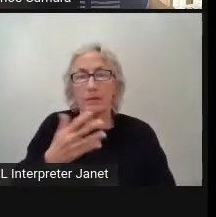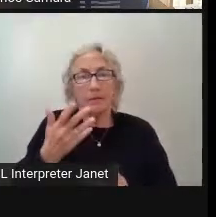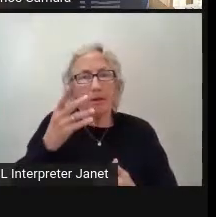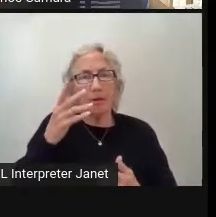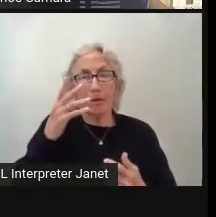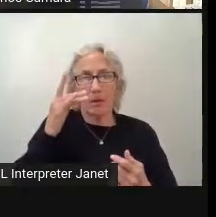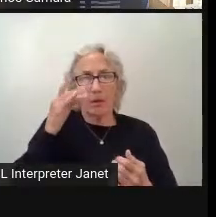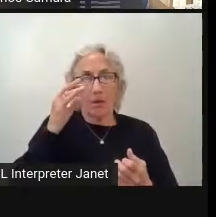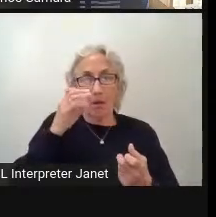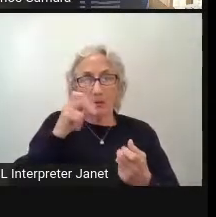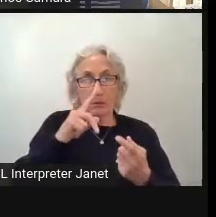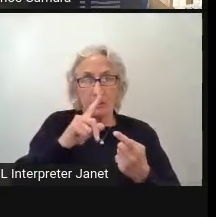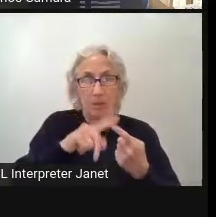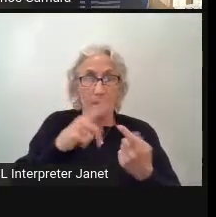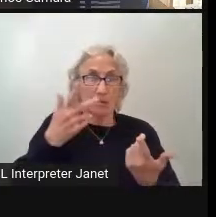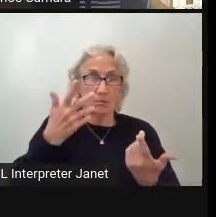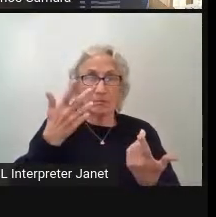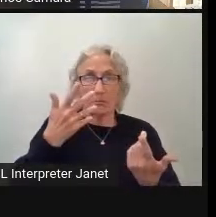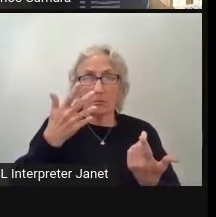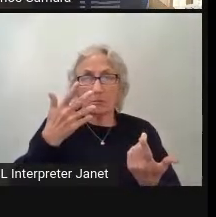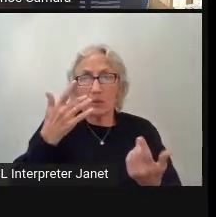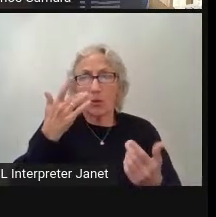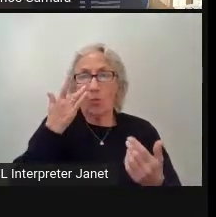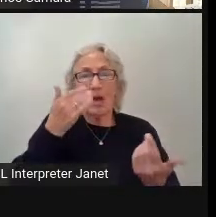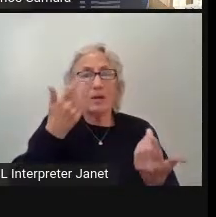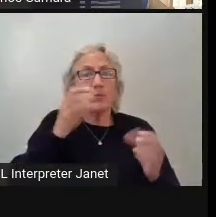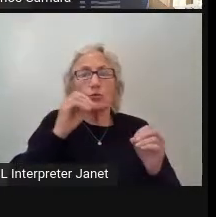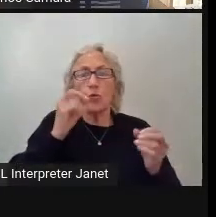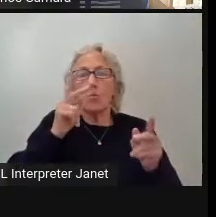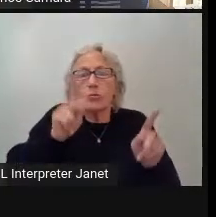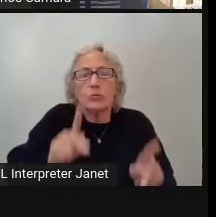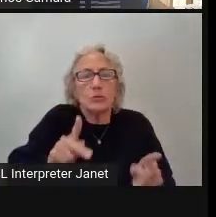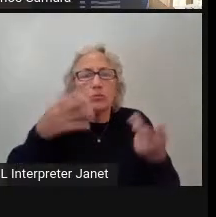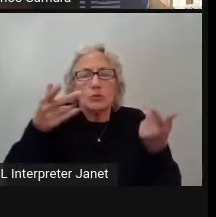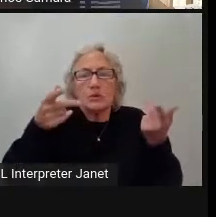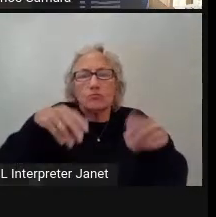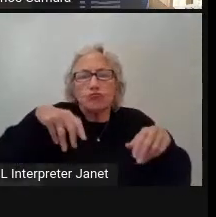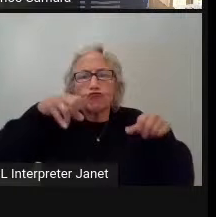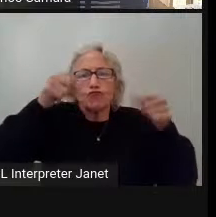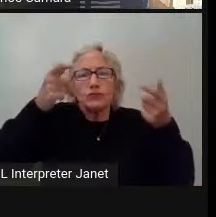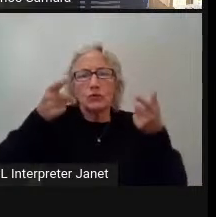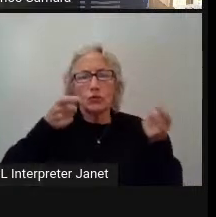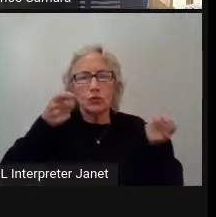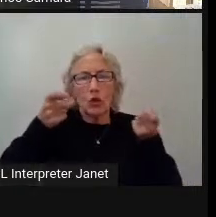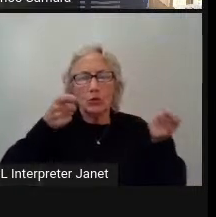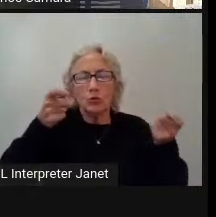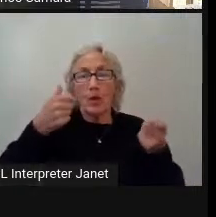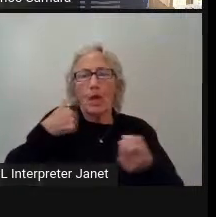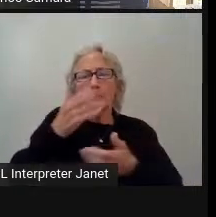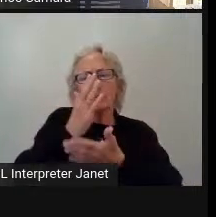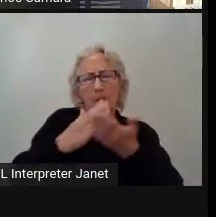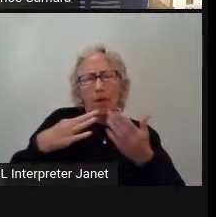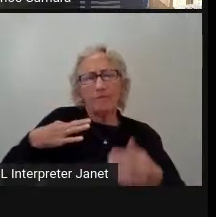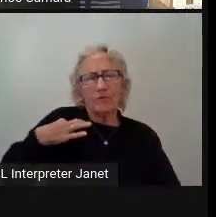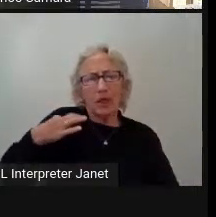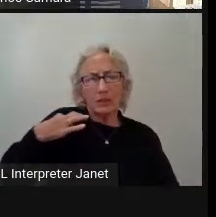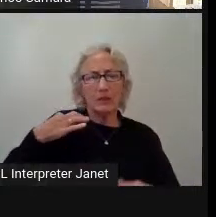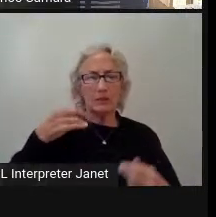2005 to 2016 we did not have any accessibility team or anyone in charge of checking accessibility.